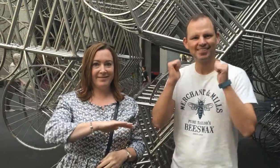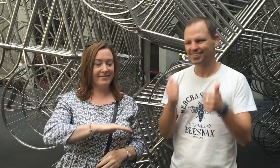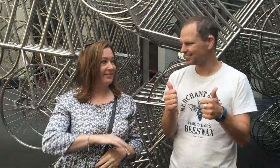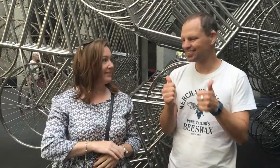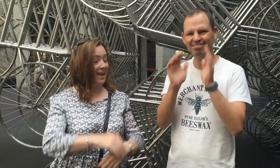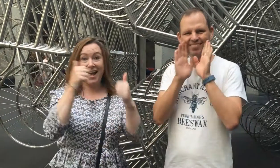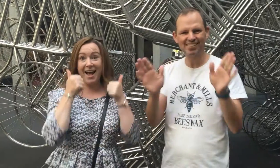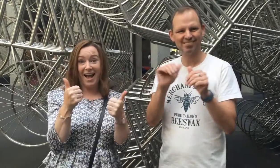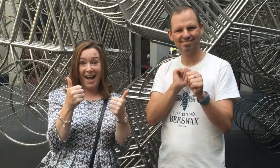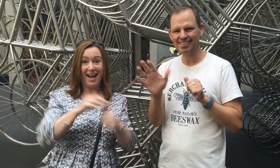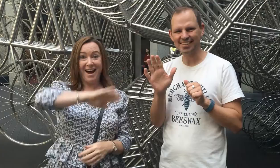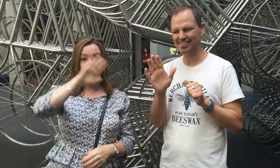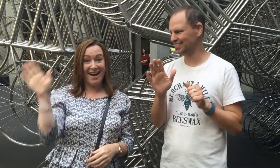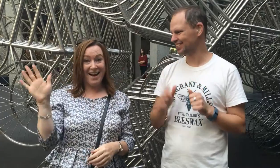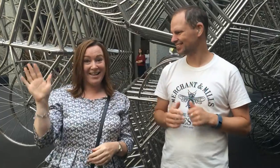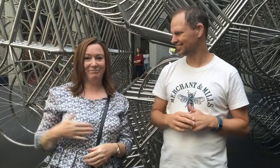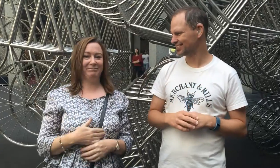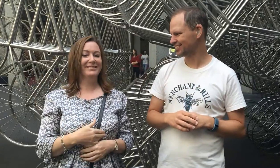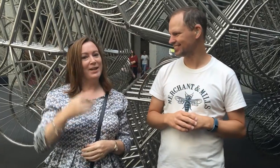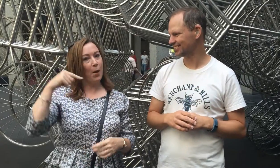Elena: Hi! Phillip: It was great! Just fantastic!